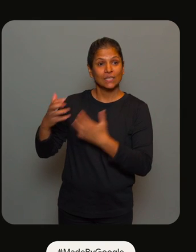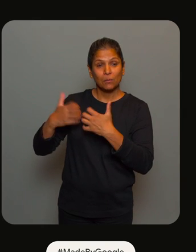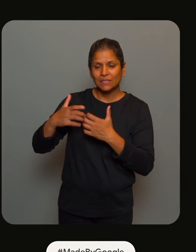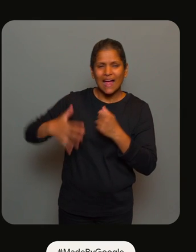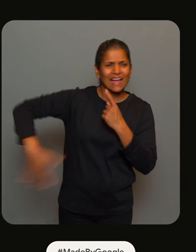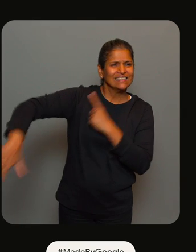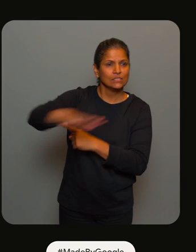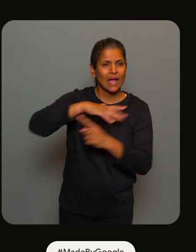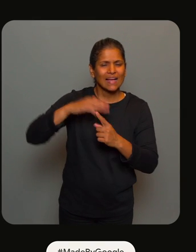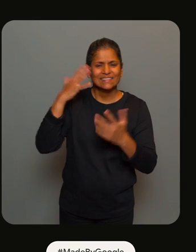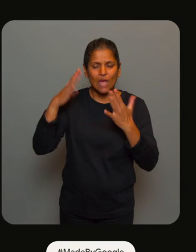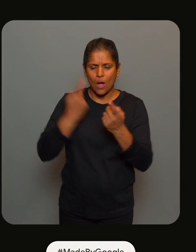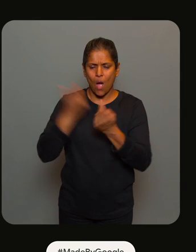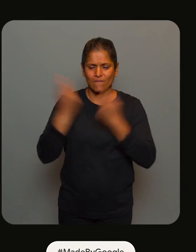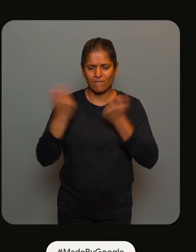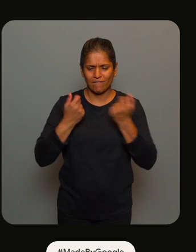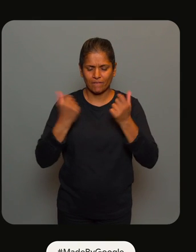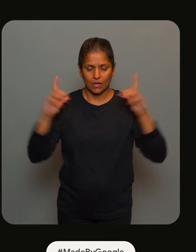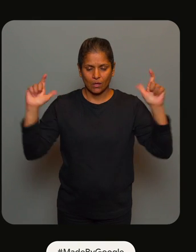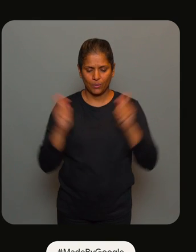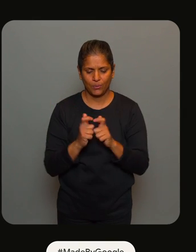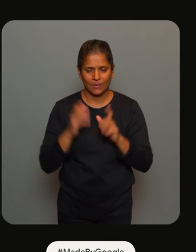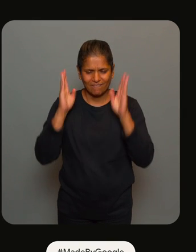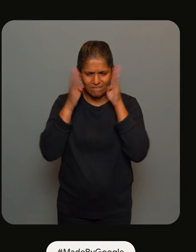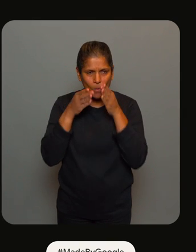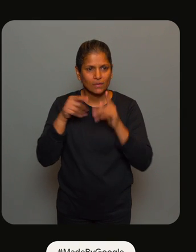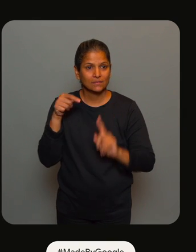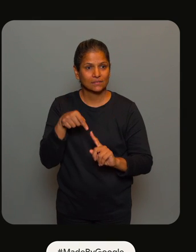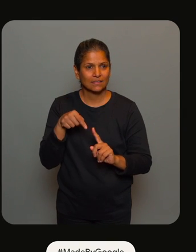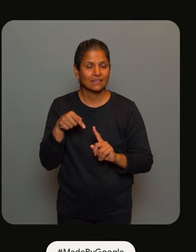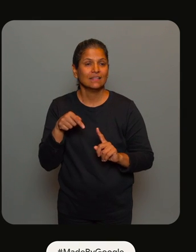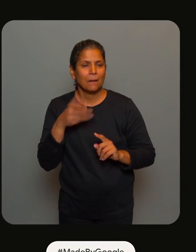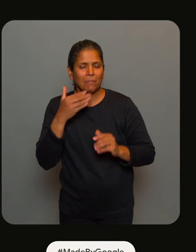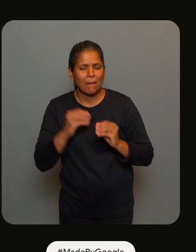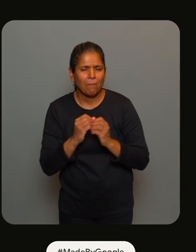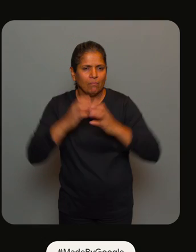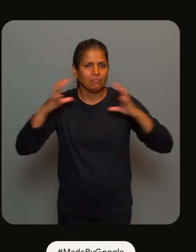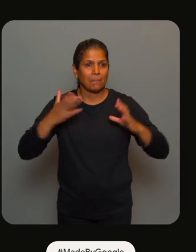traffic noise, while enhancing your caller's voice. So your friends can call you from anywhere, and you'll be